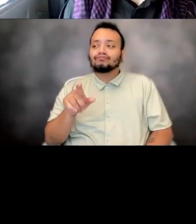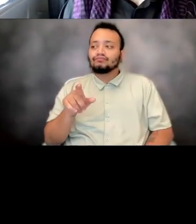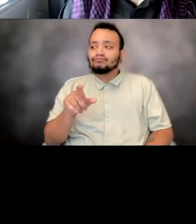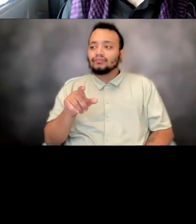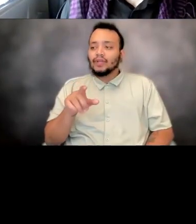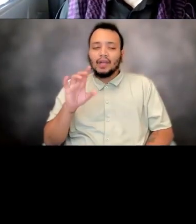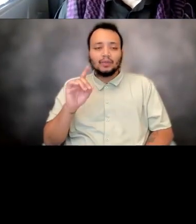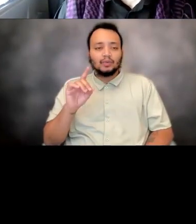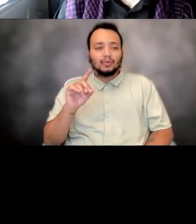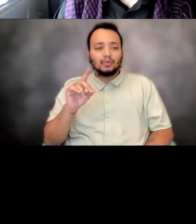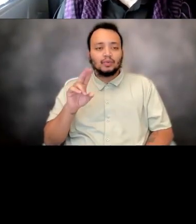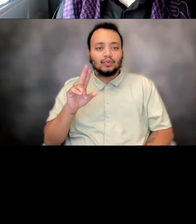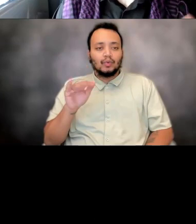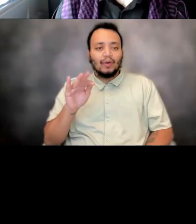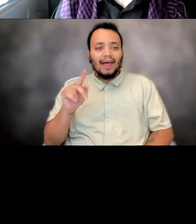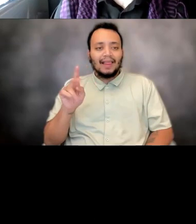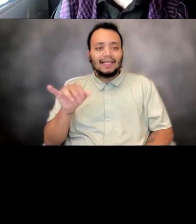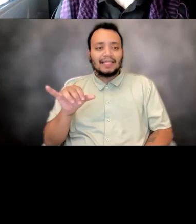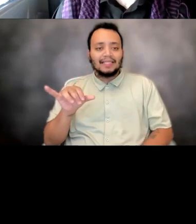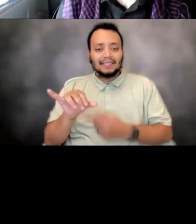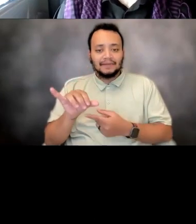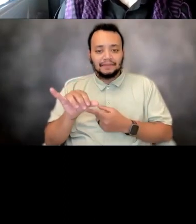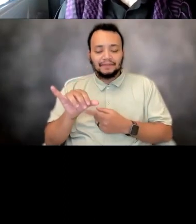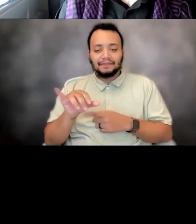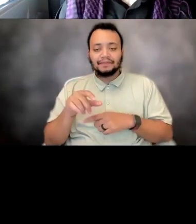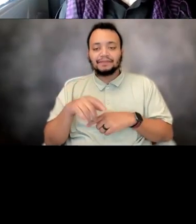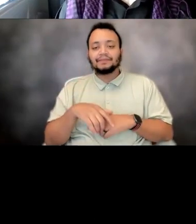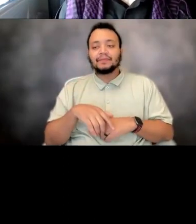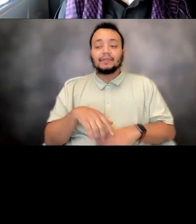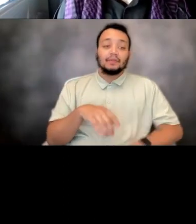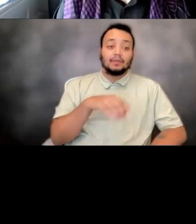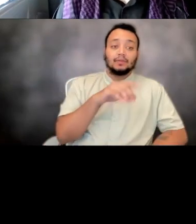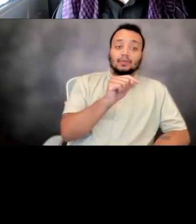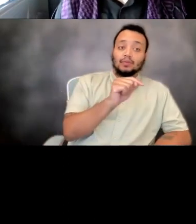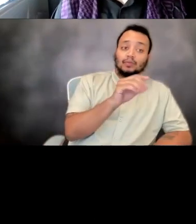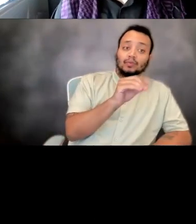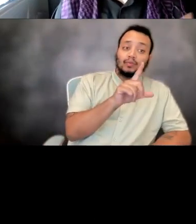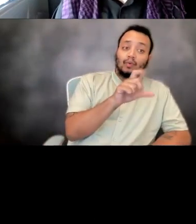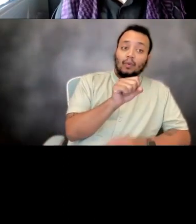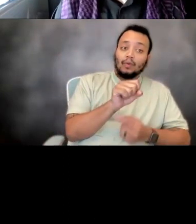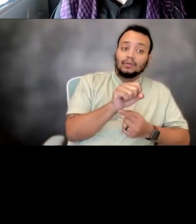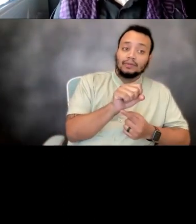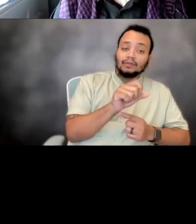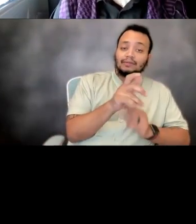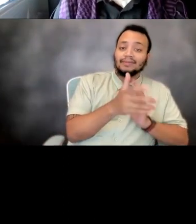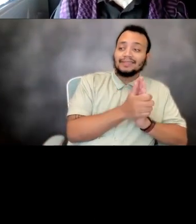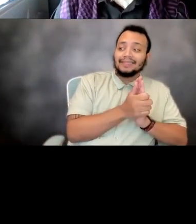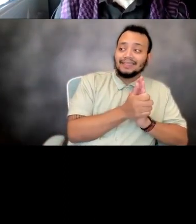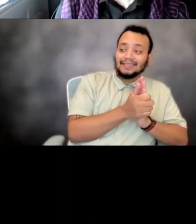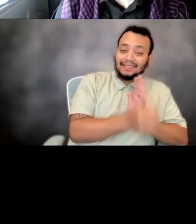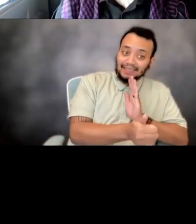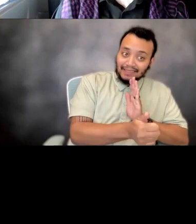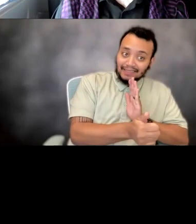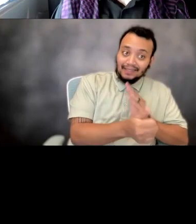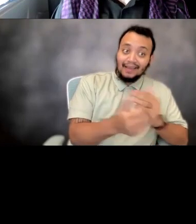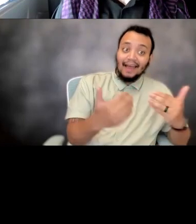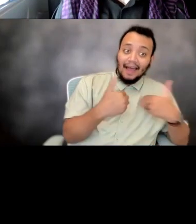that the tools that people had, the tools and skills that providers had would make services better for trans folks